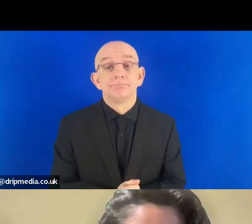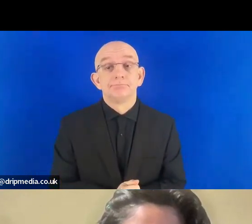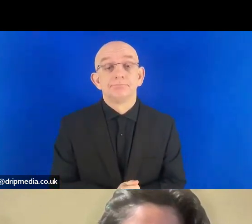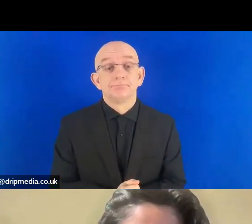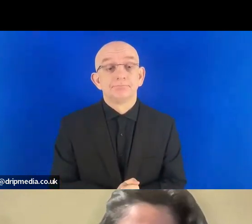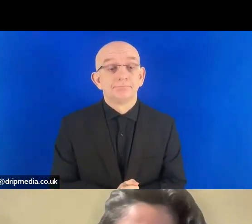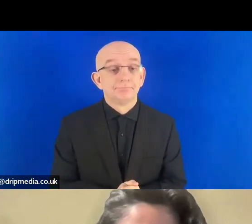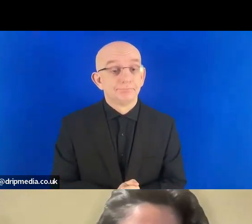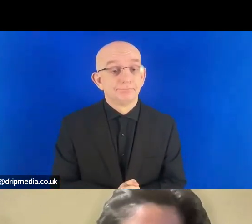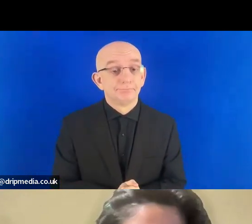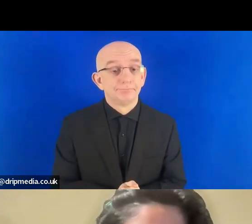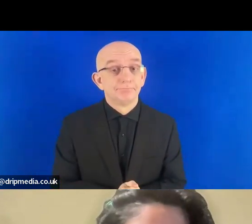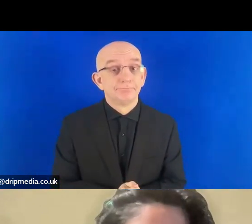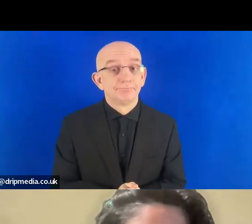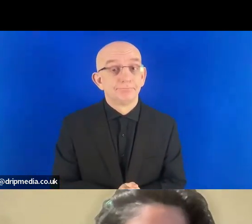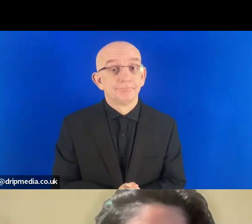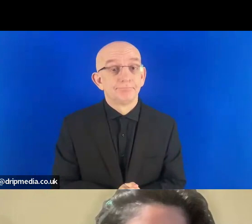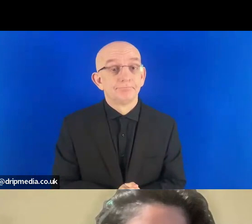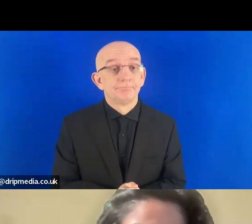Have you been able to log in yourself?